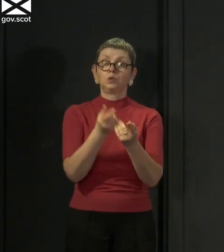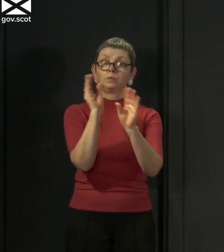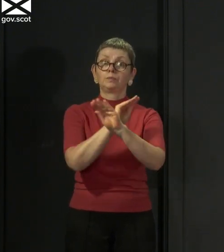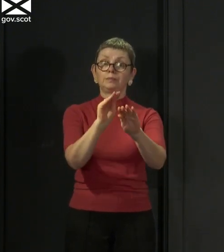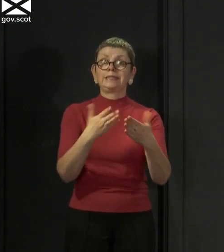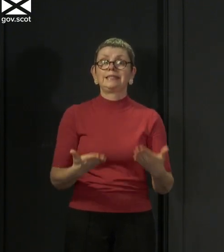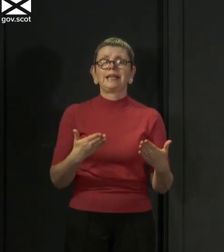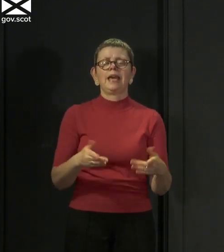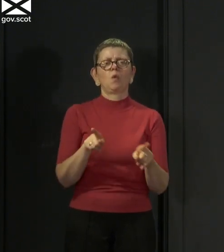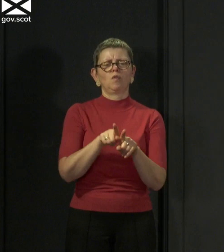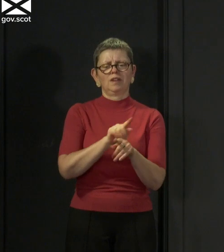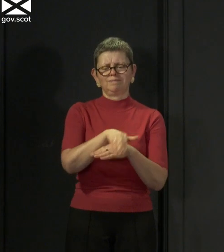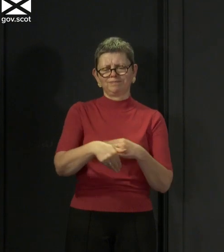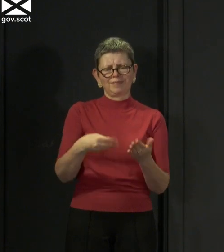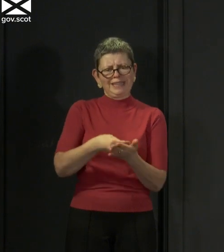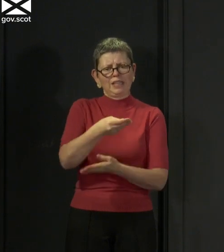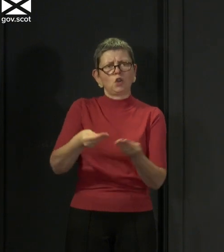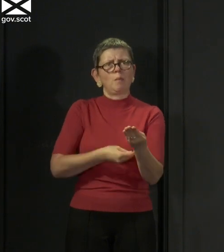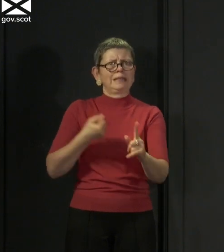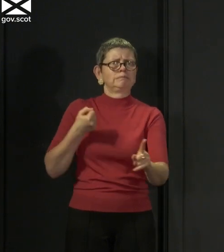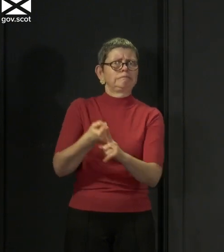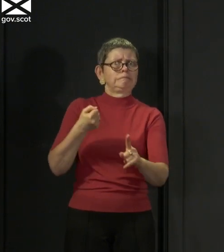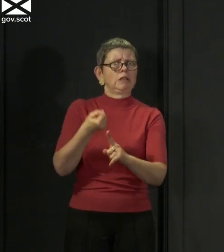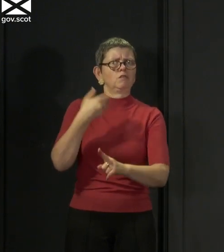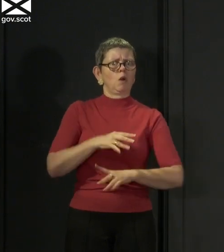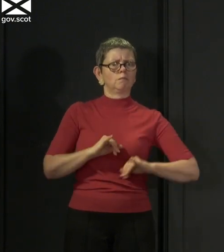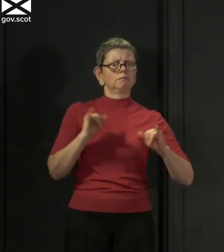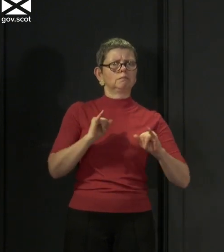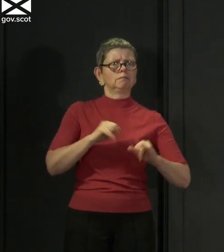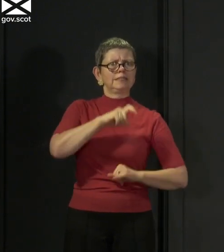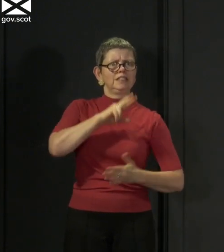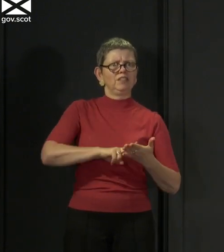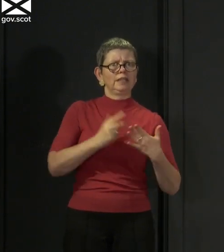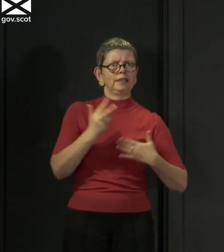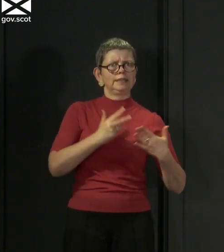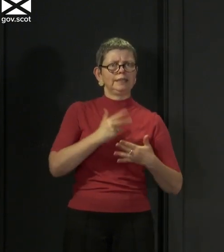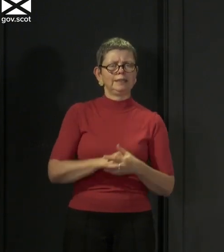This morning, as I do every Friday, I chaired the Cabinet sub-committee on the economy.